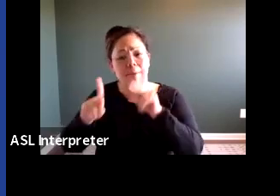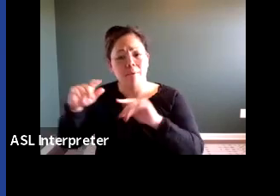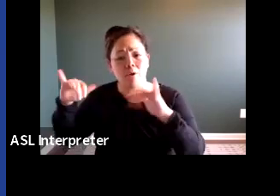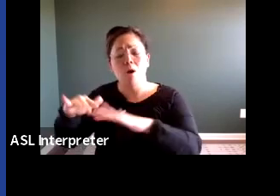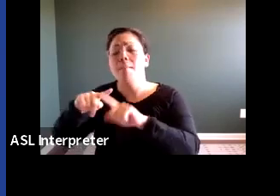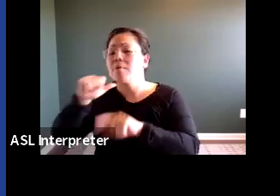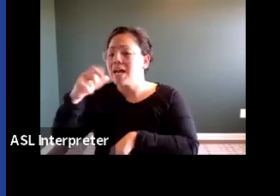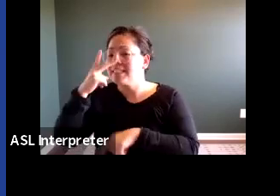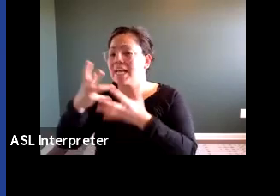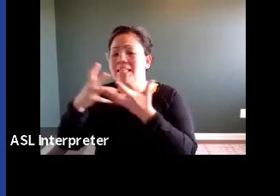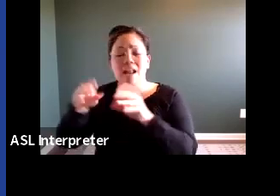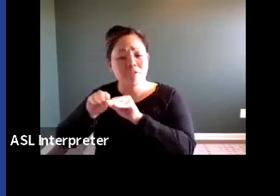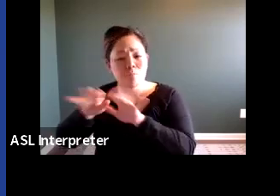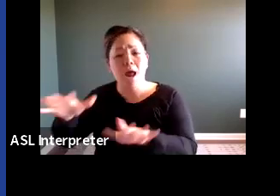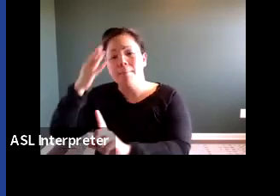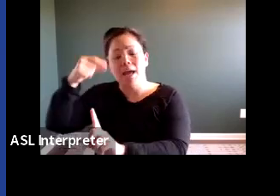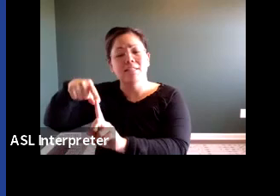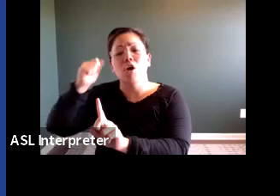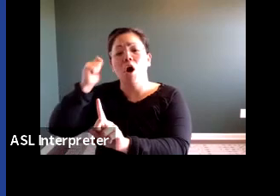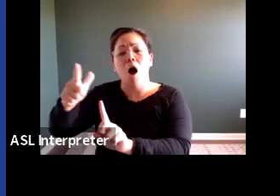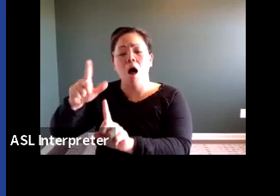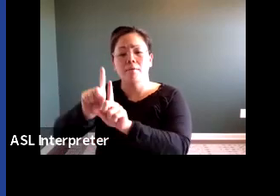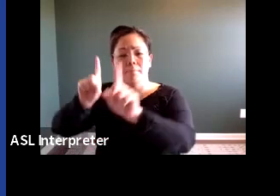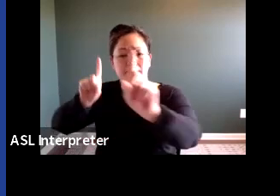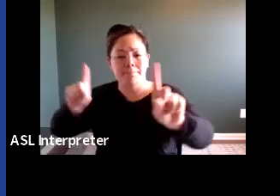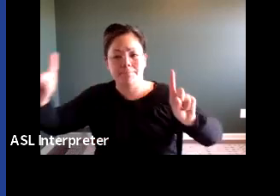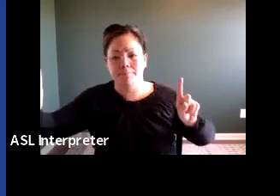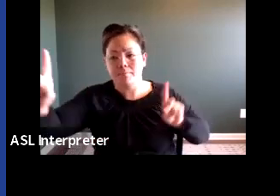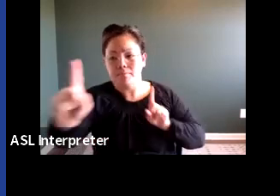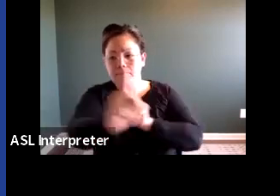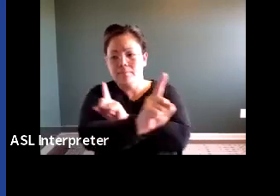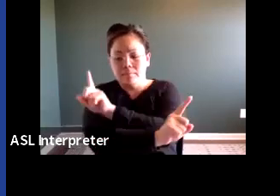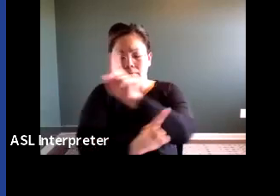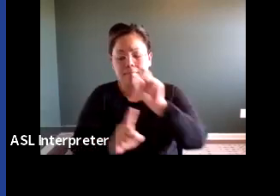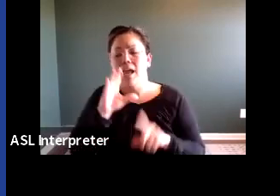or we're not seeing spread of the virus there because everybody is so spread out and they go there to be with their, you know,